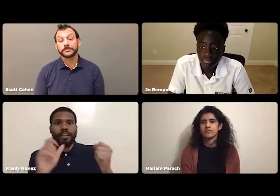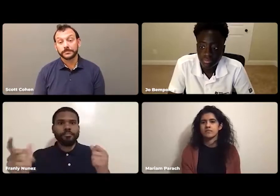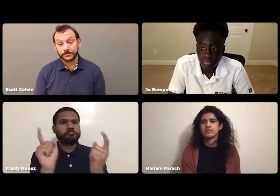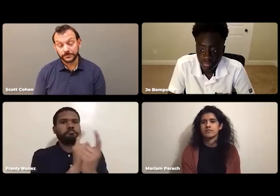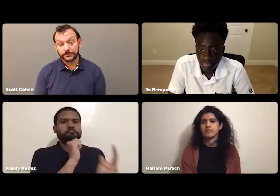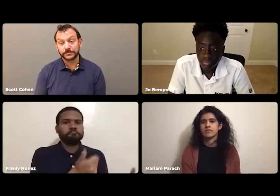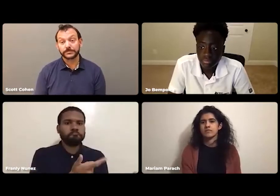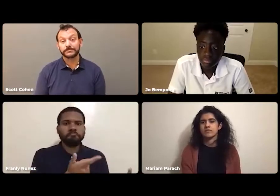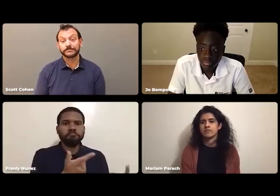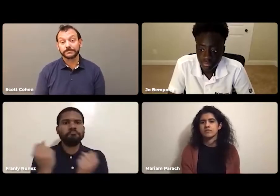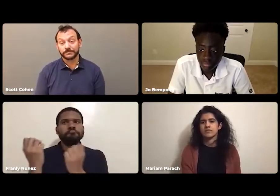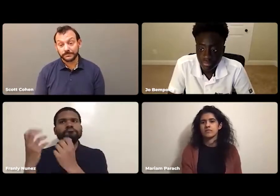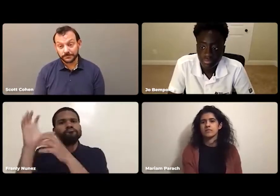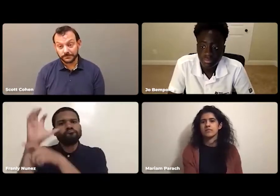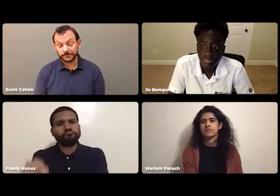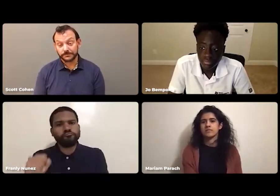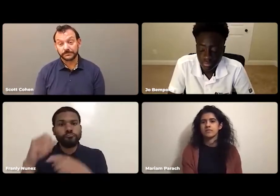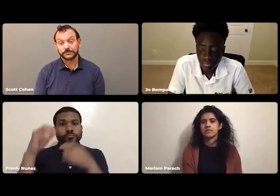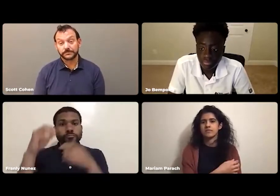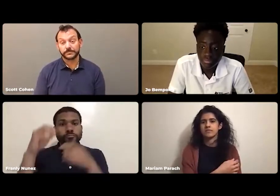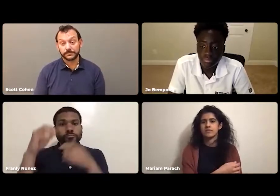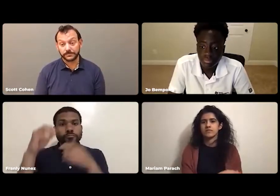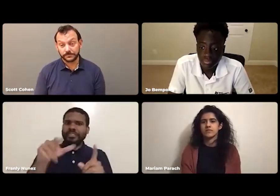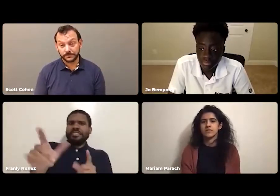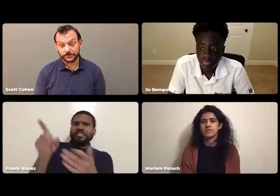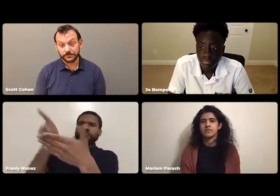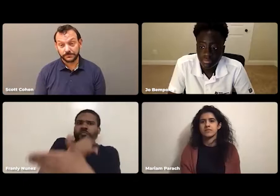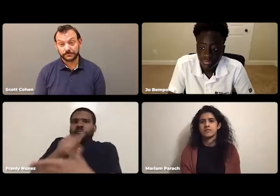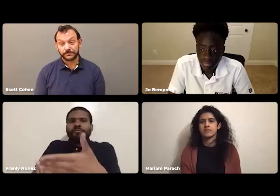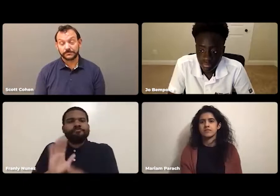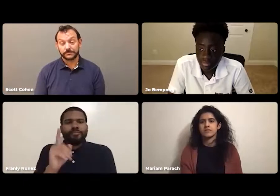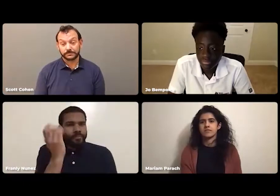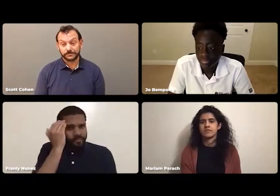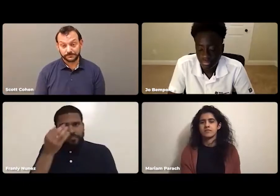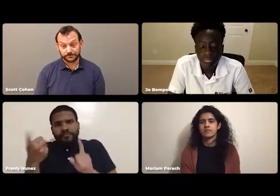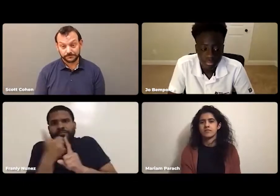Maybe the non-white people haven't interacted with white people before.